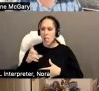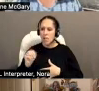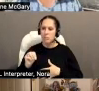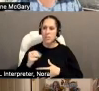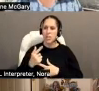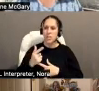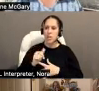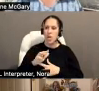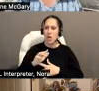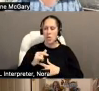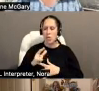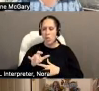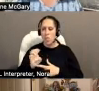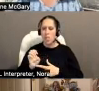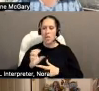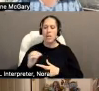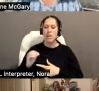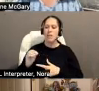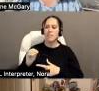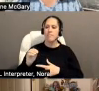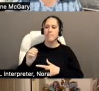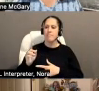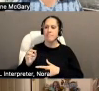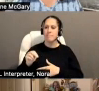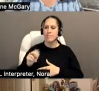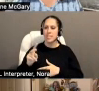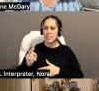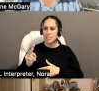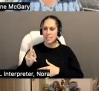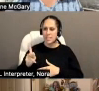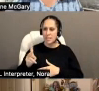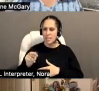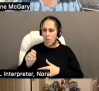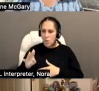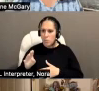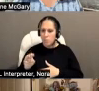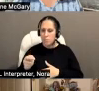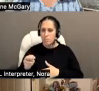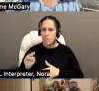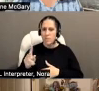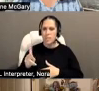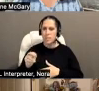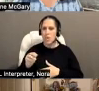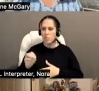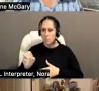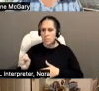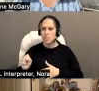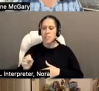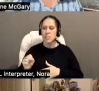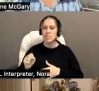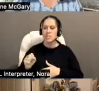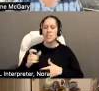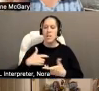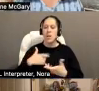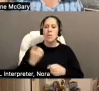in Wizard of Oz. Um, so I, I wanted to make something that, like, embodied that.